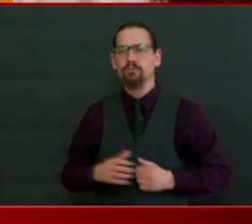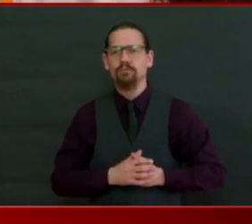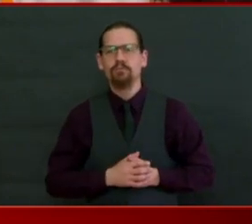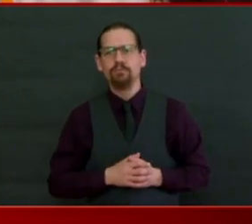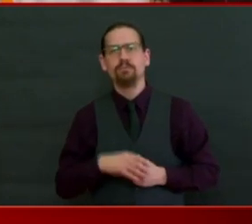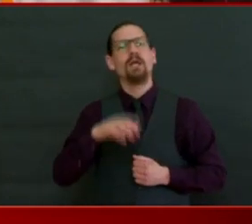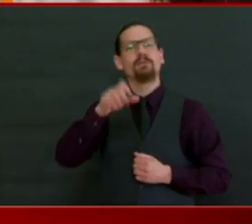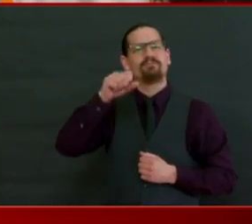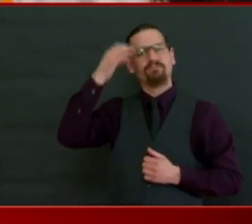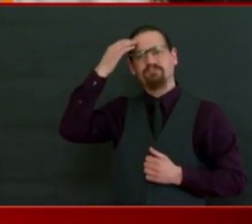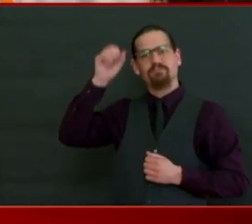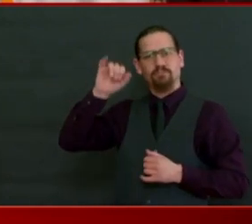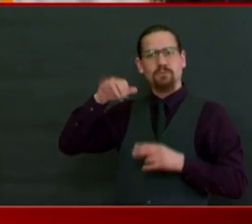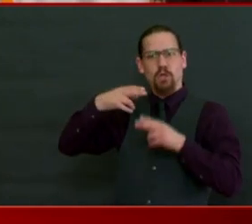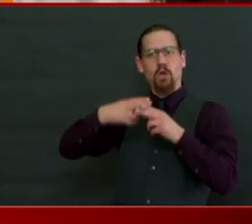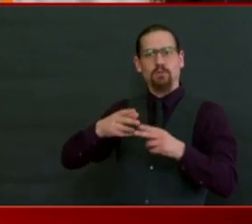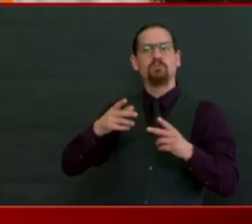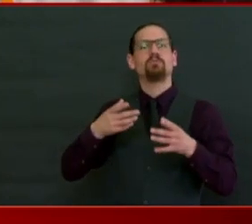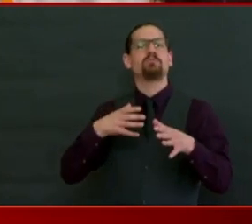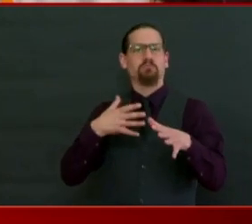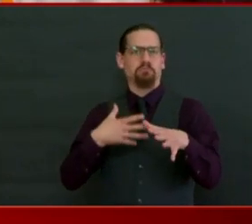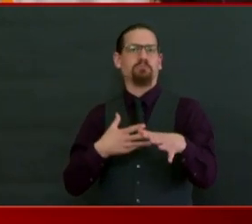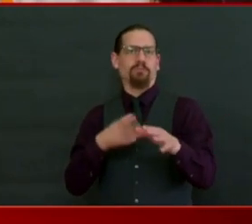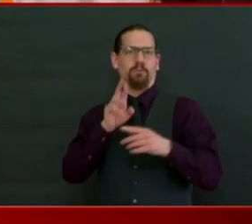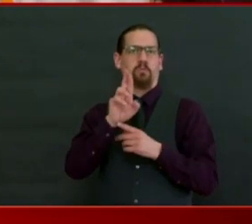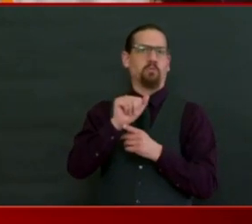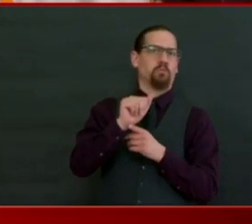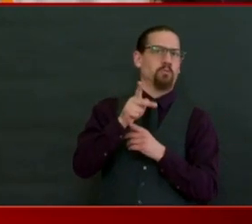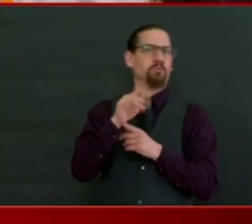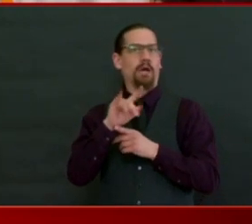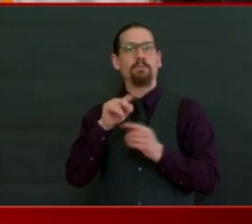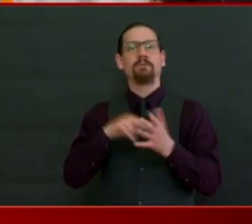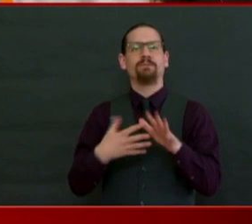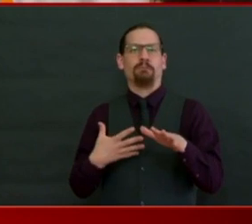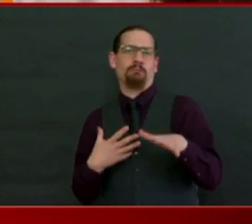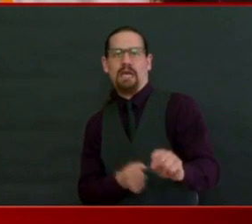TO OUR OUR RAPID TESTS. IT TRANSLATES